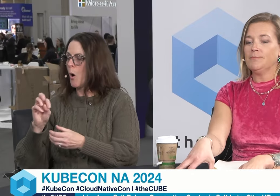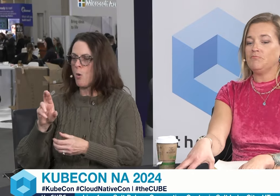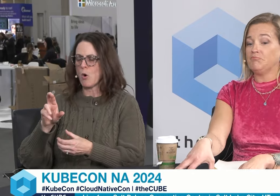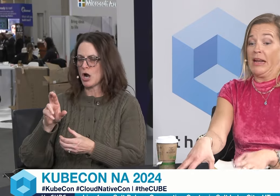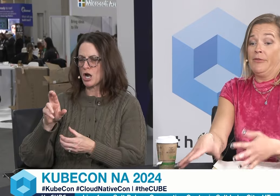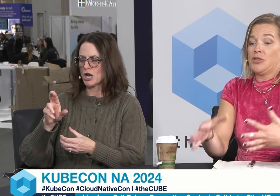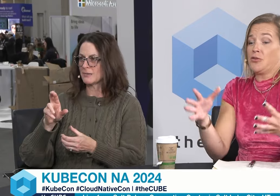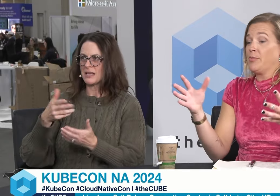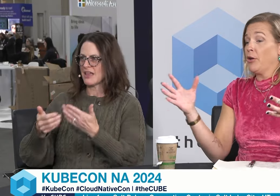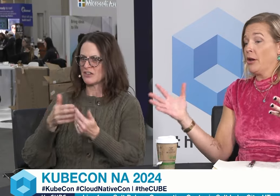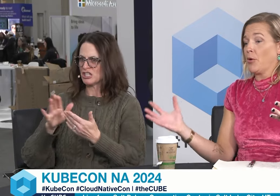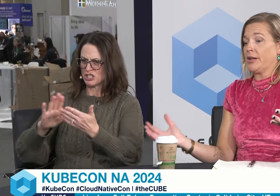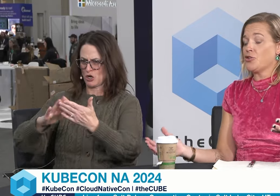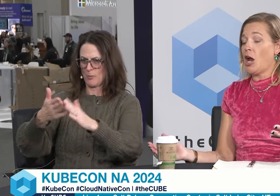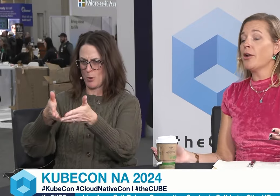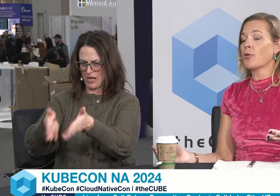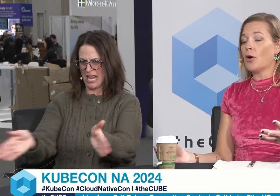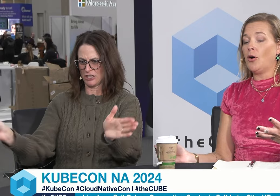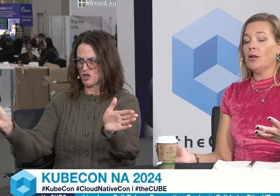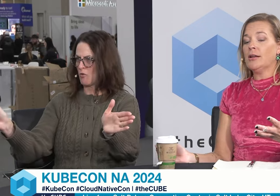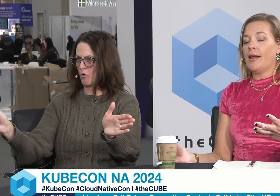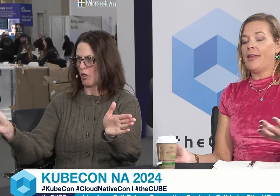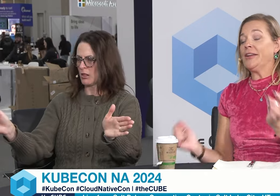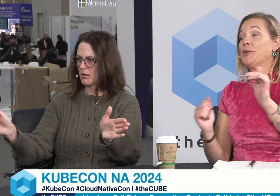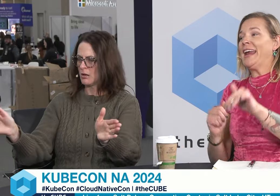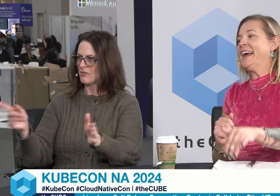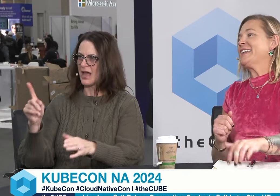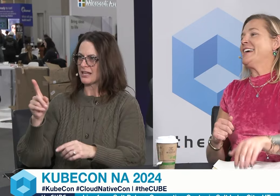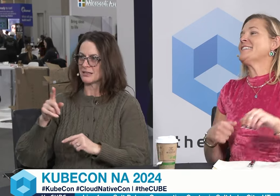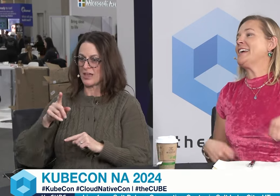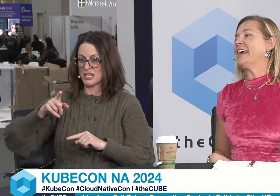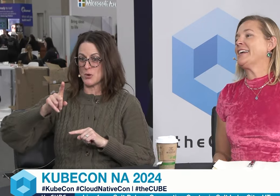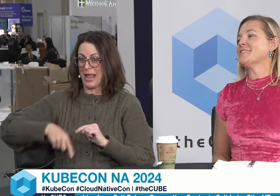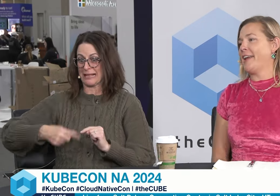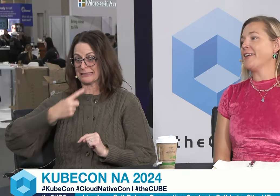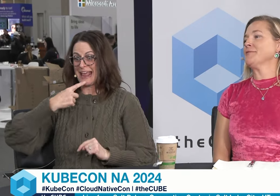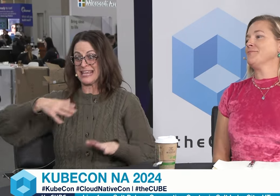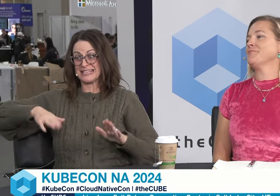or even just your community work in general that you can't yet say today?